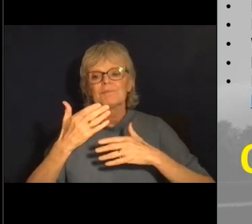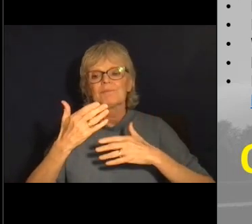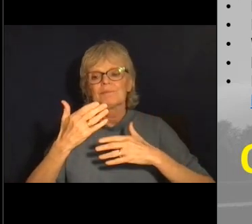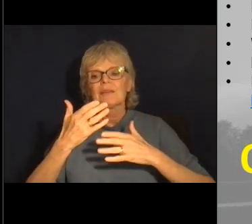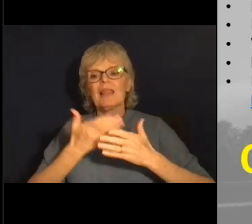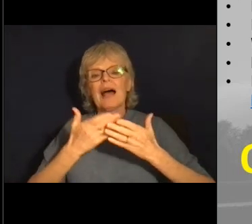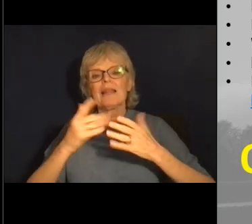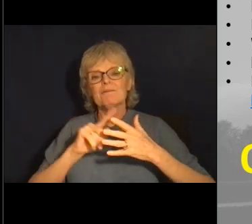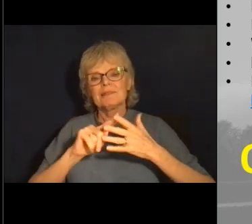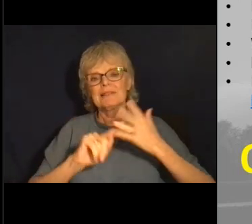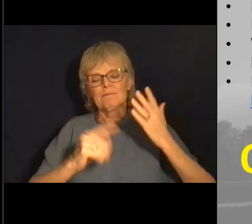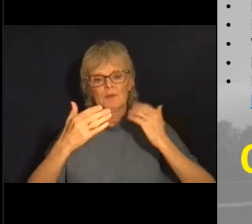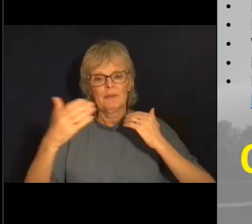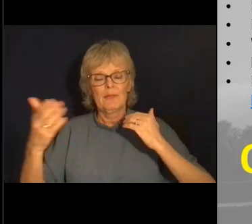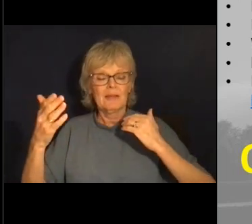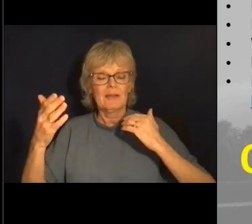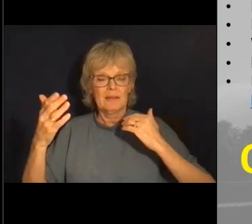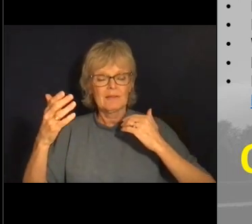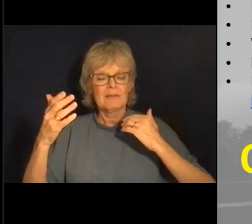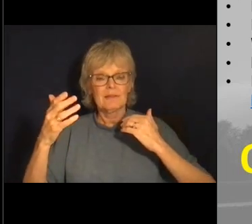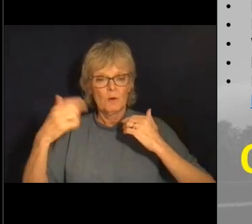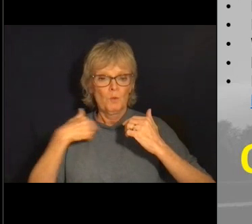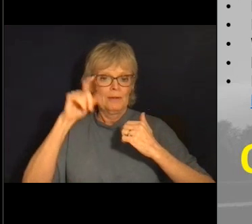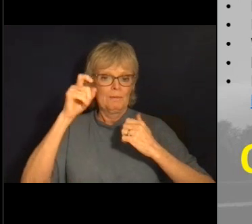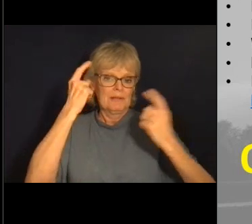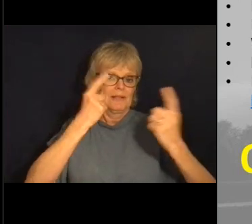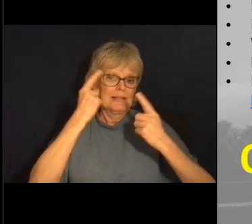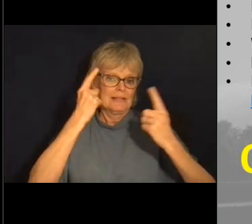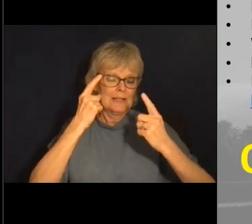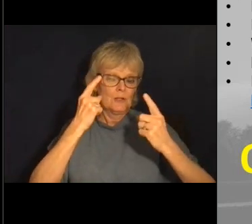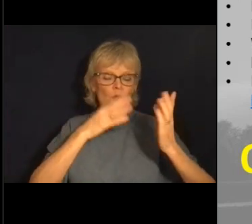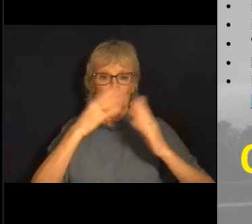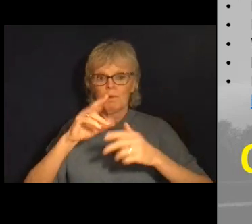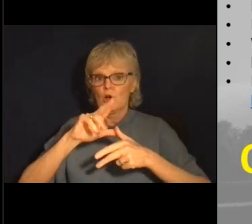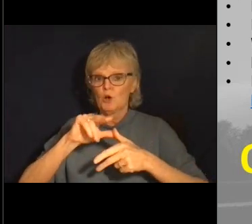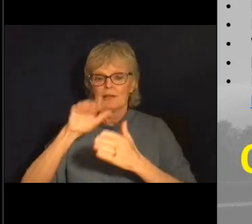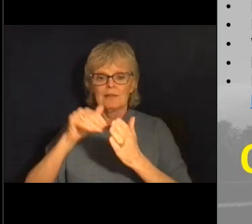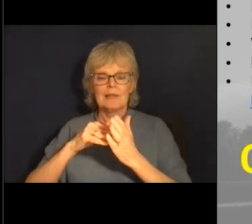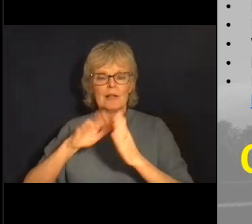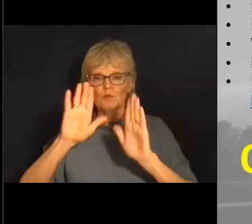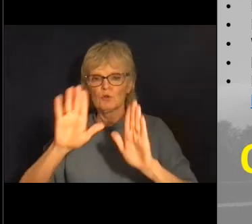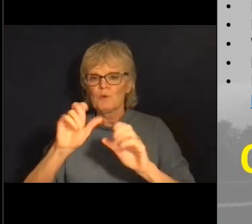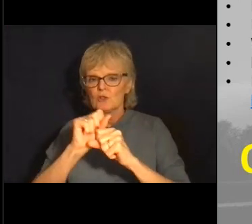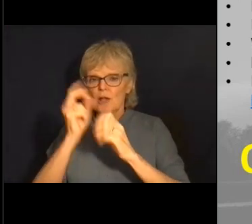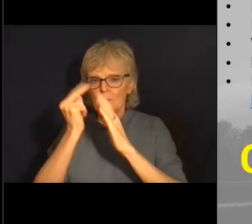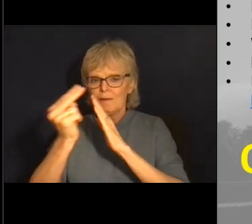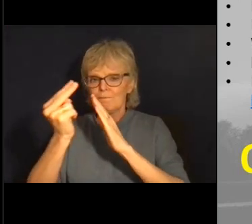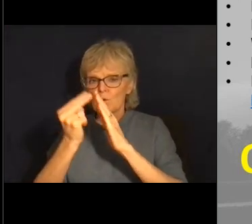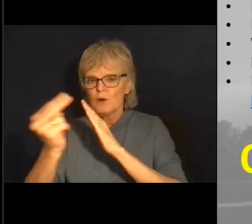about whether we operate on these or not. But the hurricane center does a great job at forecasting those days in advance.